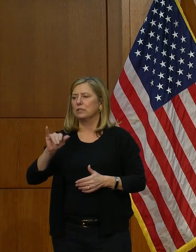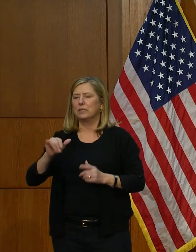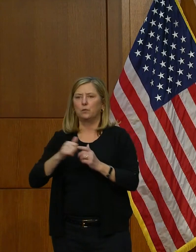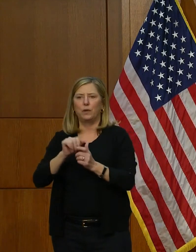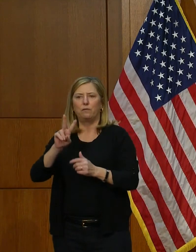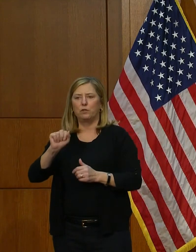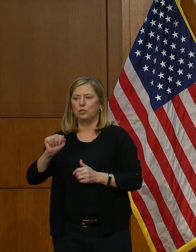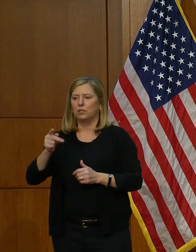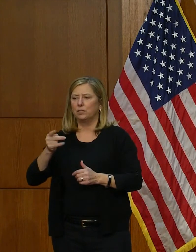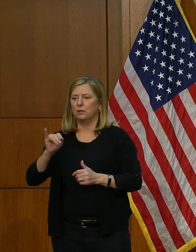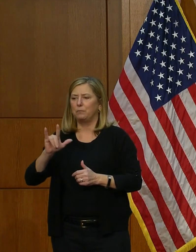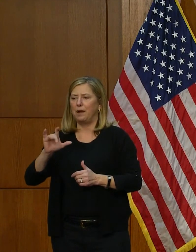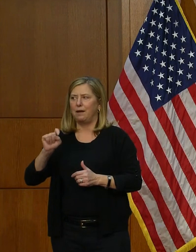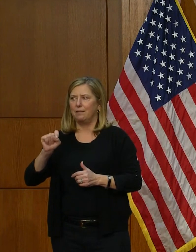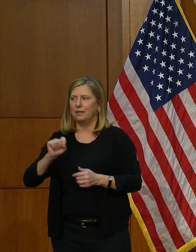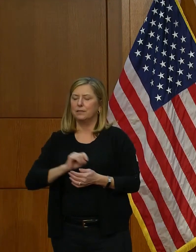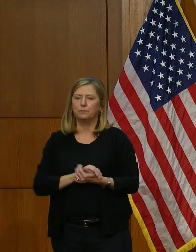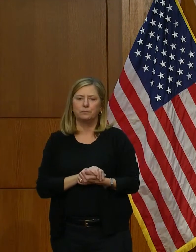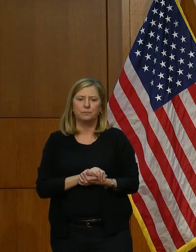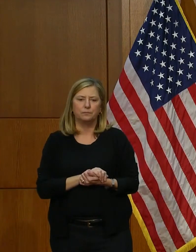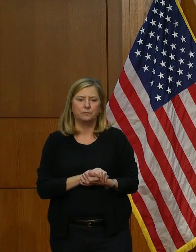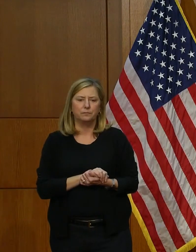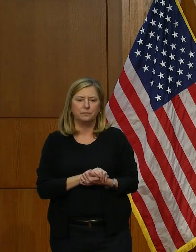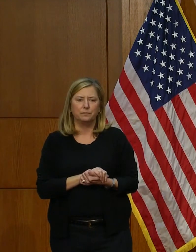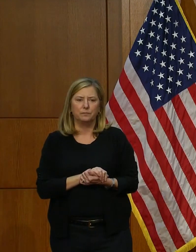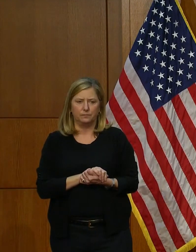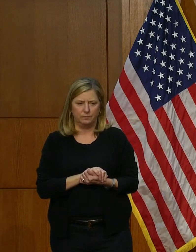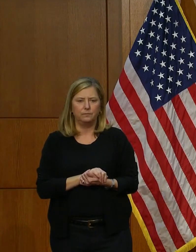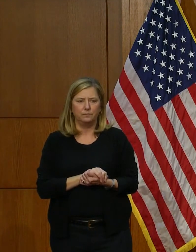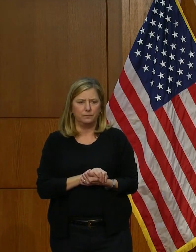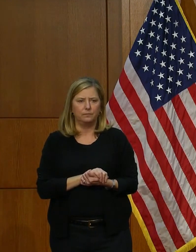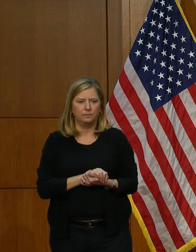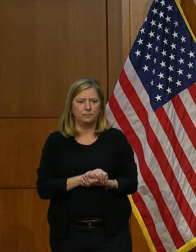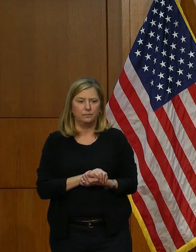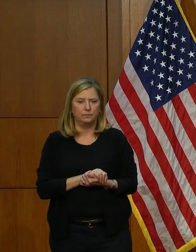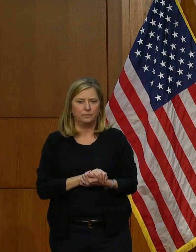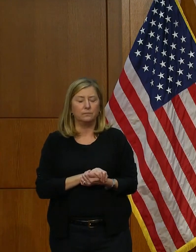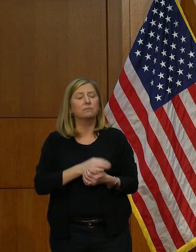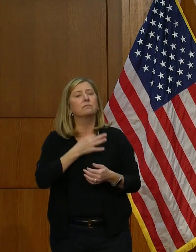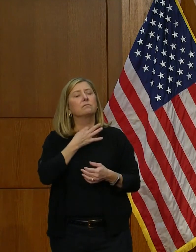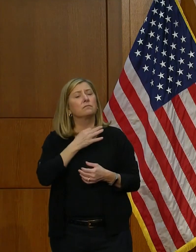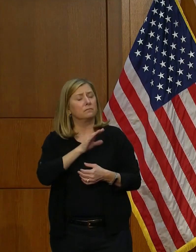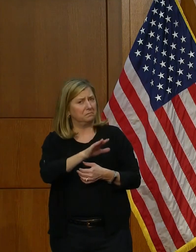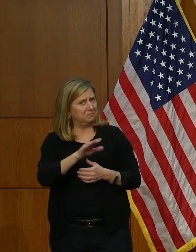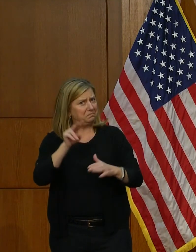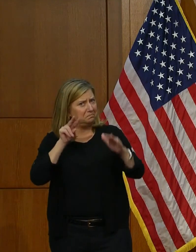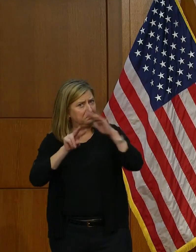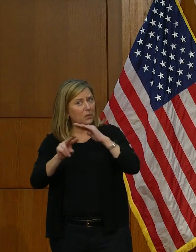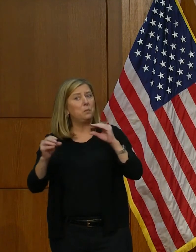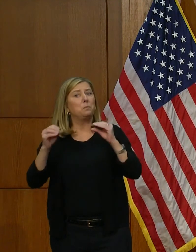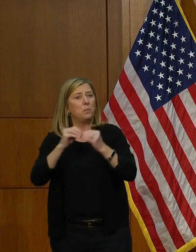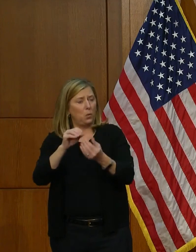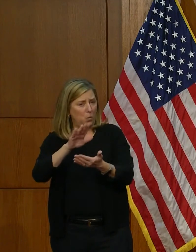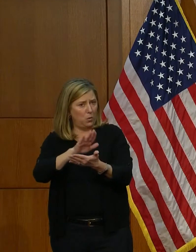VIRGINIAN PILOT. HI, GOVERNOR